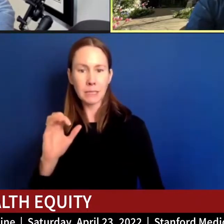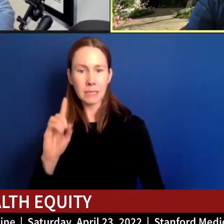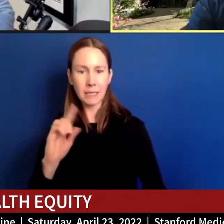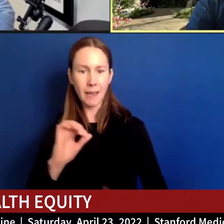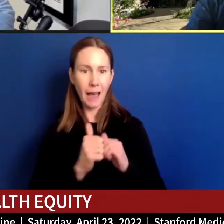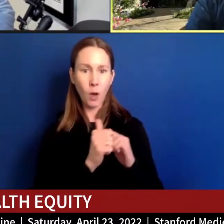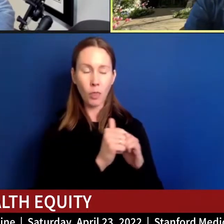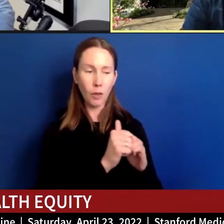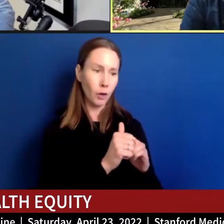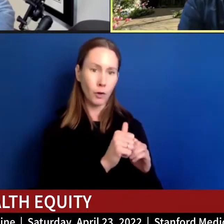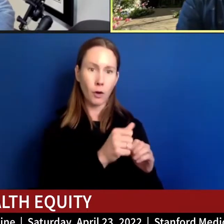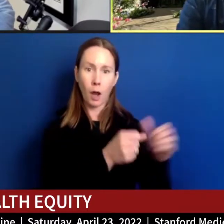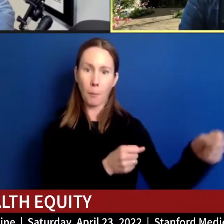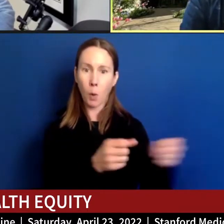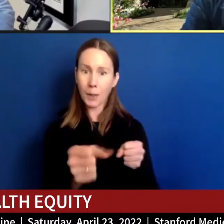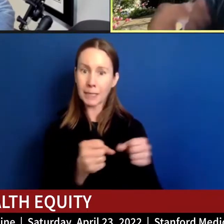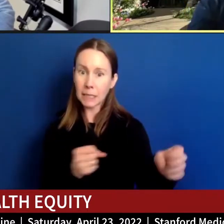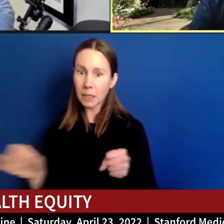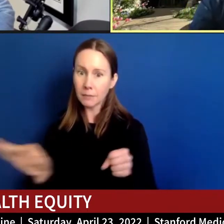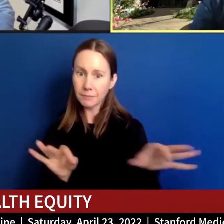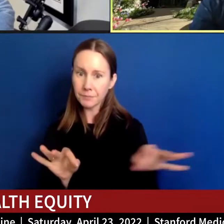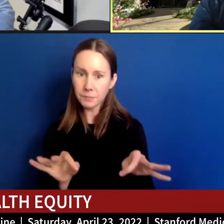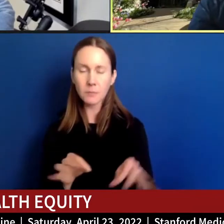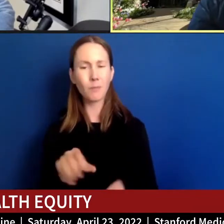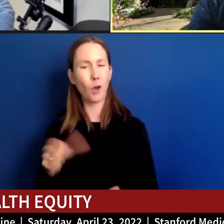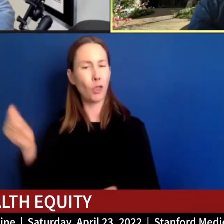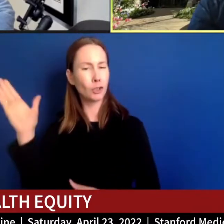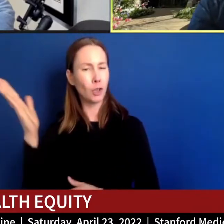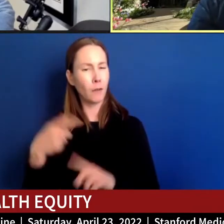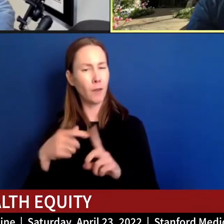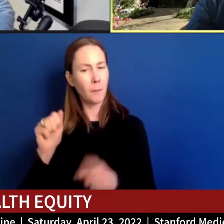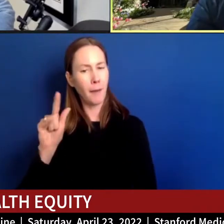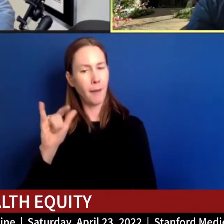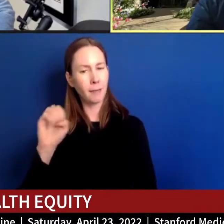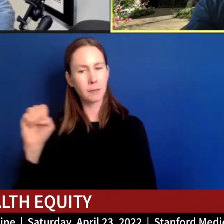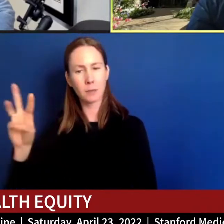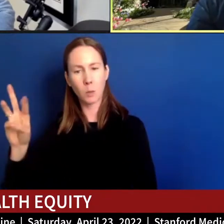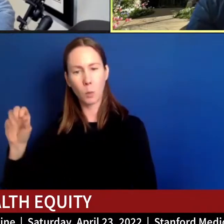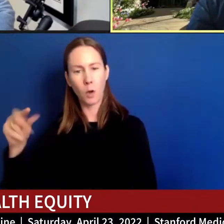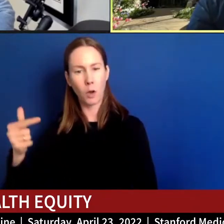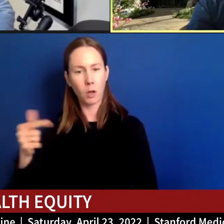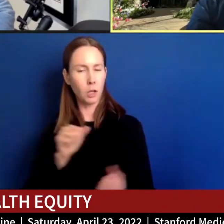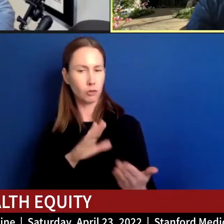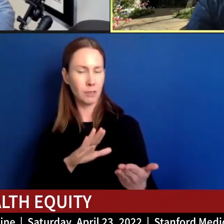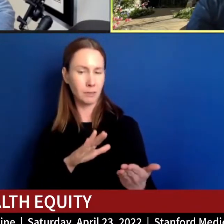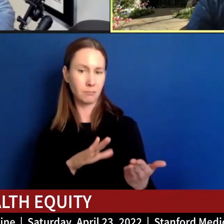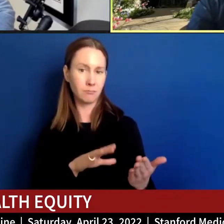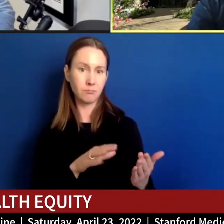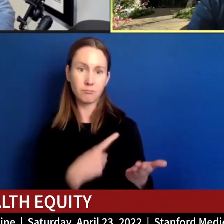One of our earlier talks by Alice Wong addressed a discussion about disability justice and making